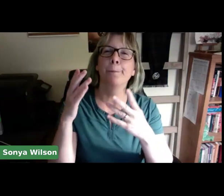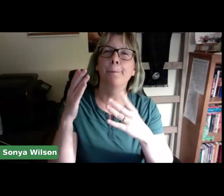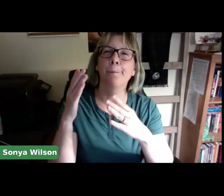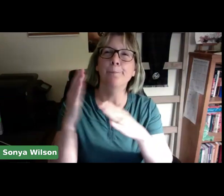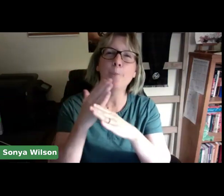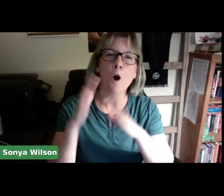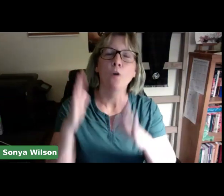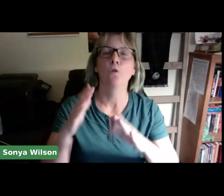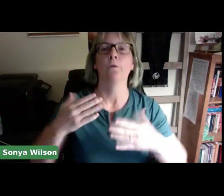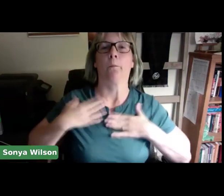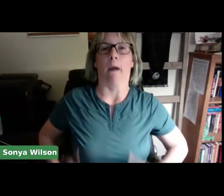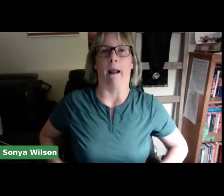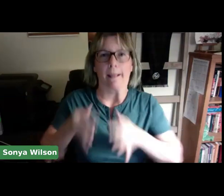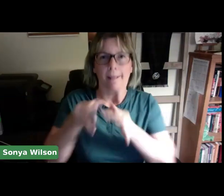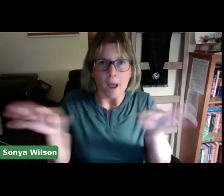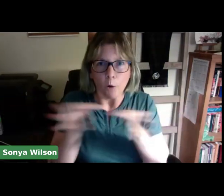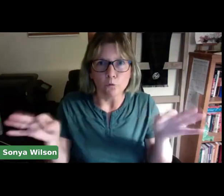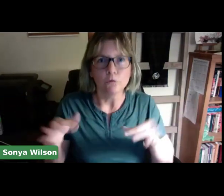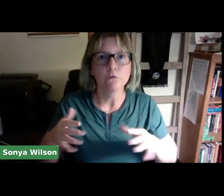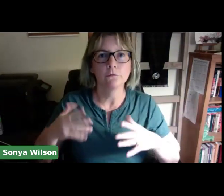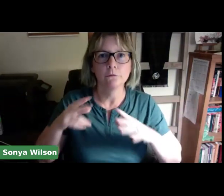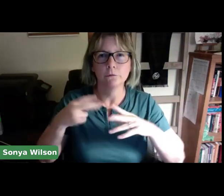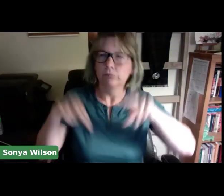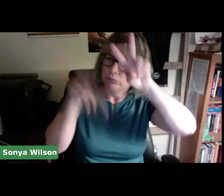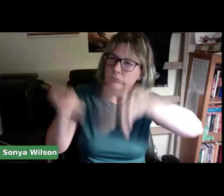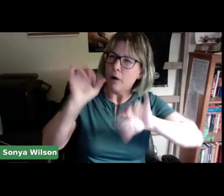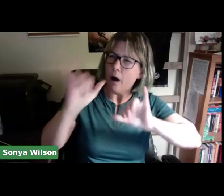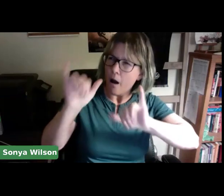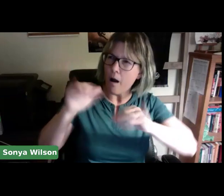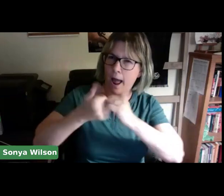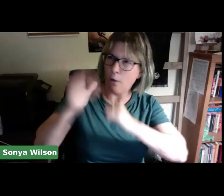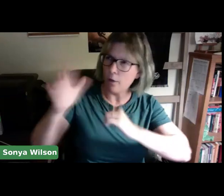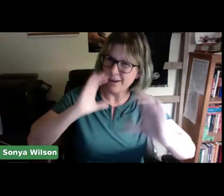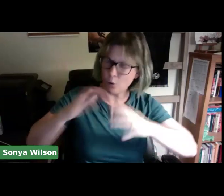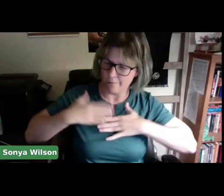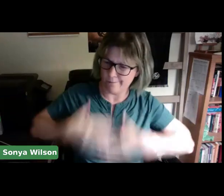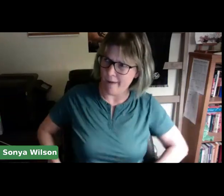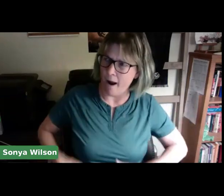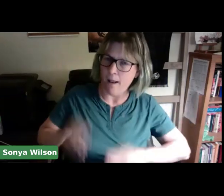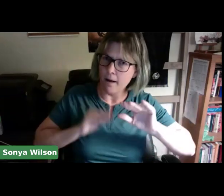And then knowing your climbers or your partners. Body language is huge. Being able to look